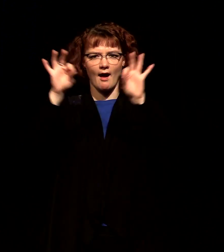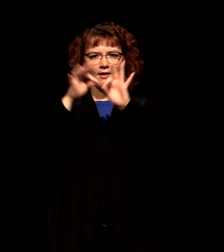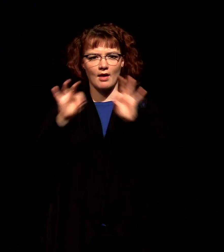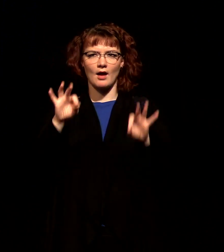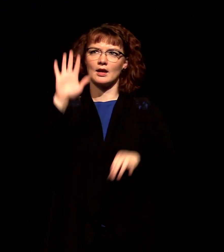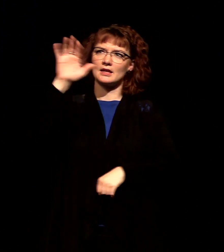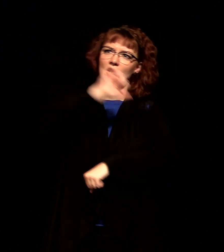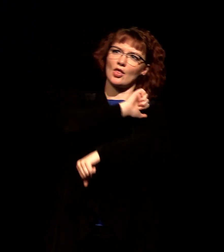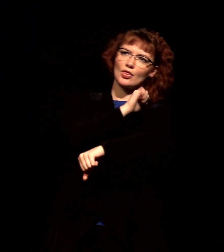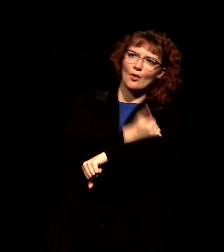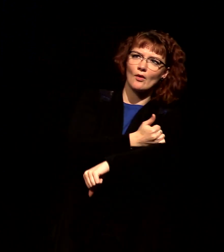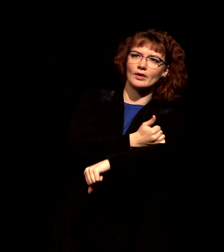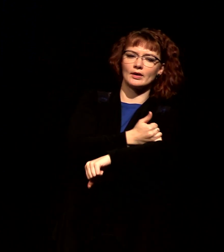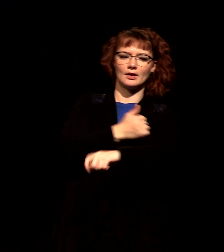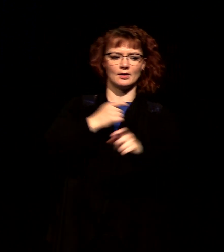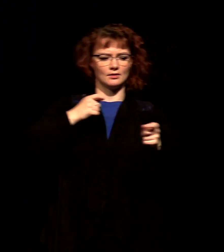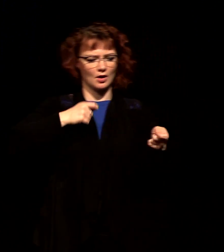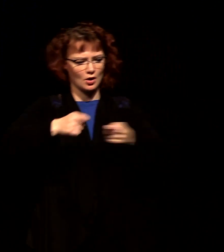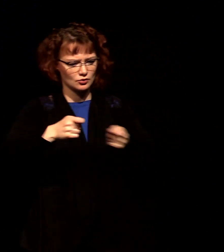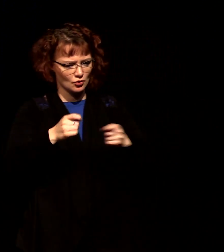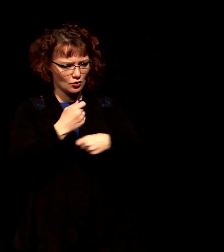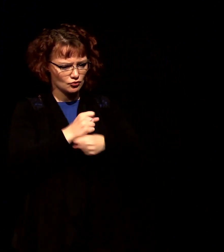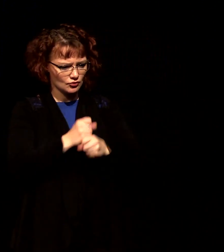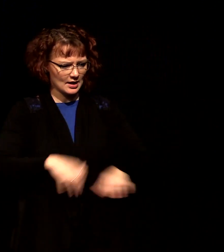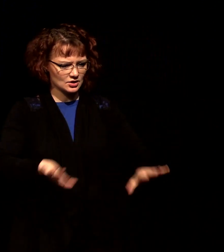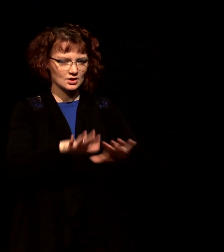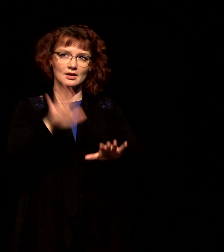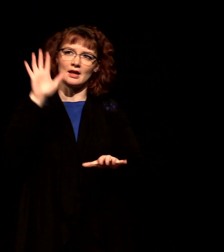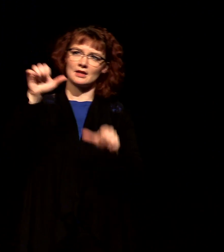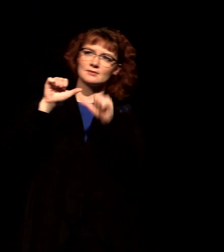relentless commitment to justice, and in turn our